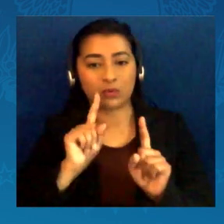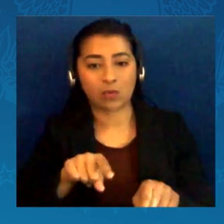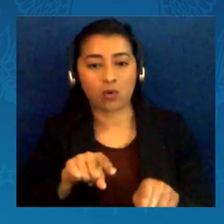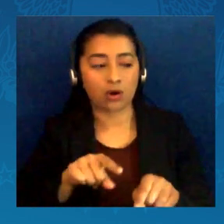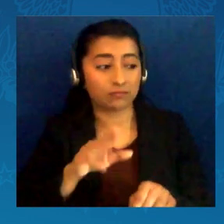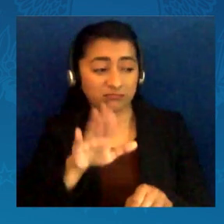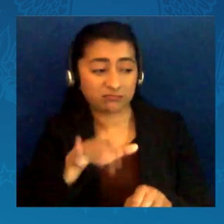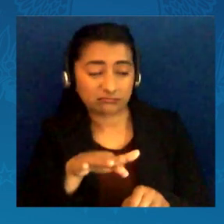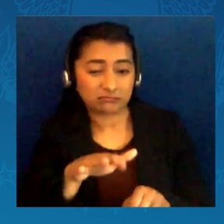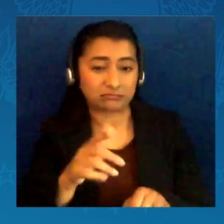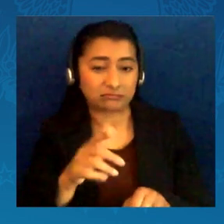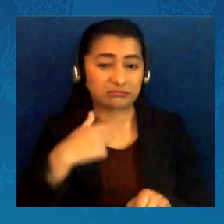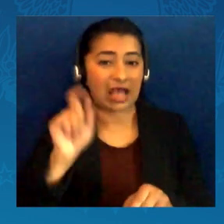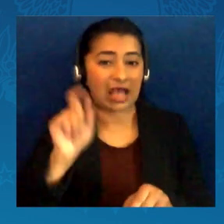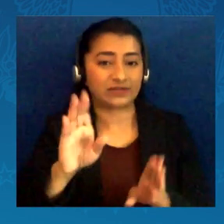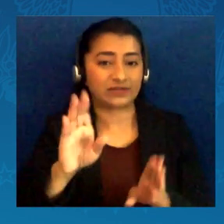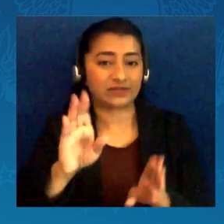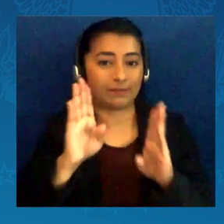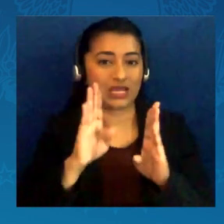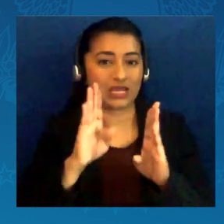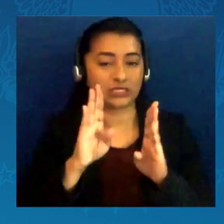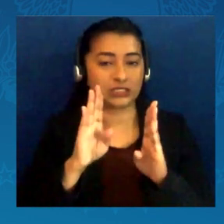We think this is happening. We feel like this is happening.